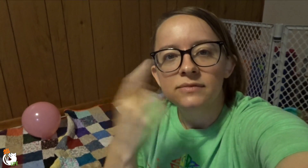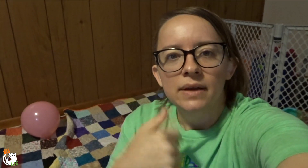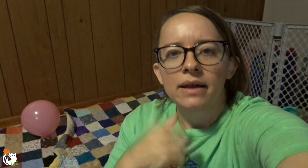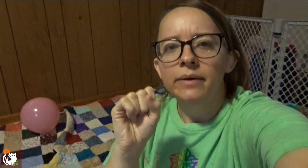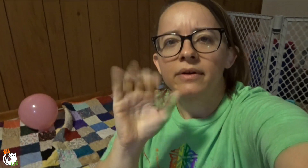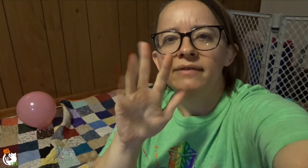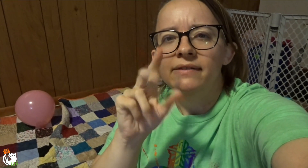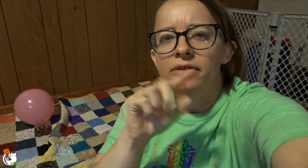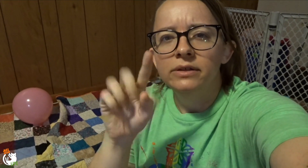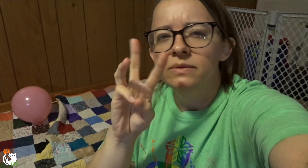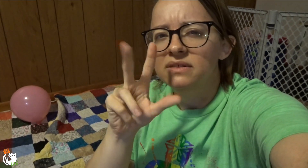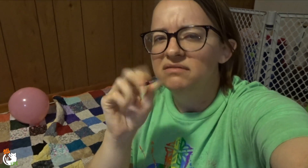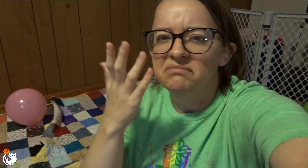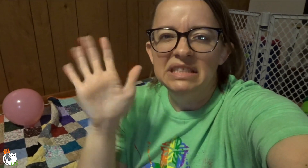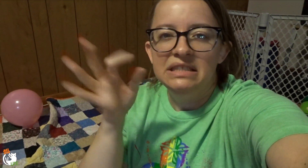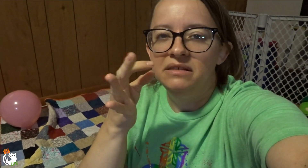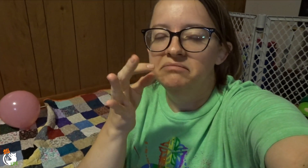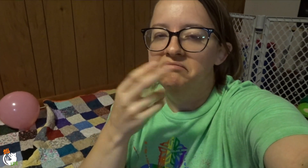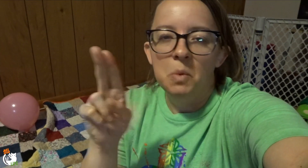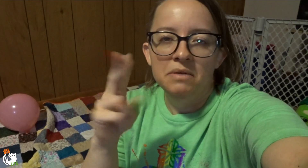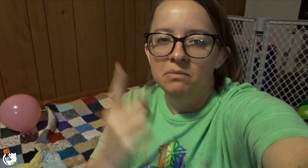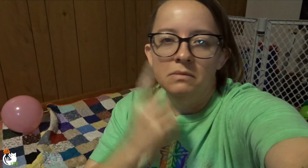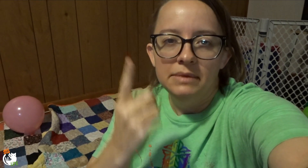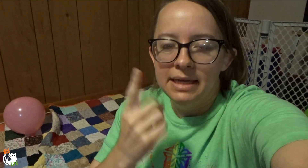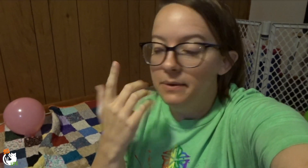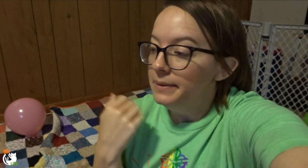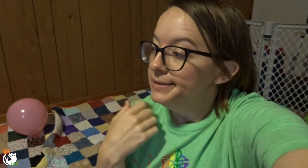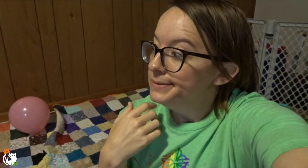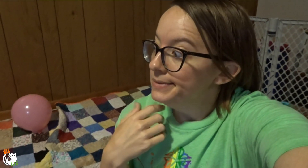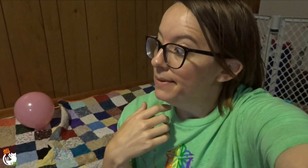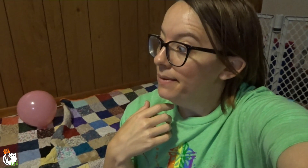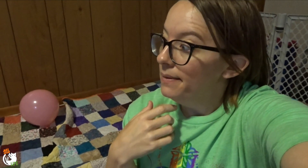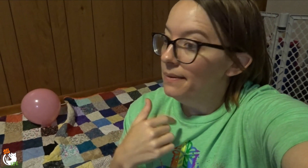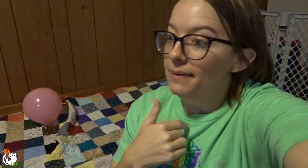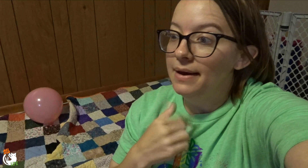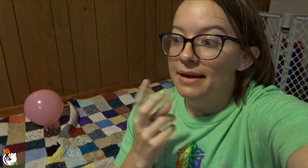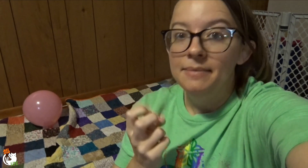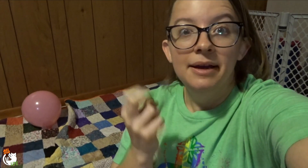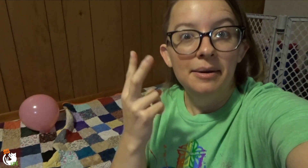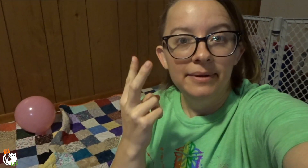Um, today I work 5:30 - 6:30p, just an hour. Um...